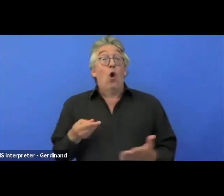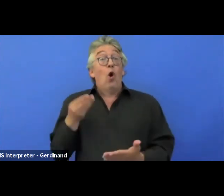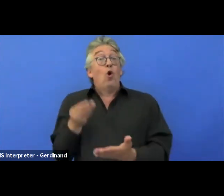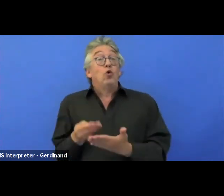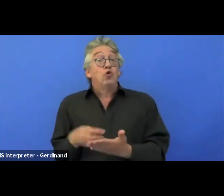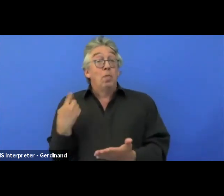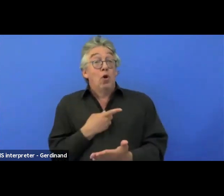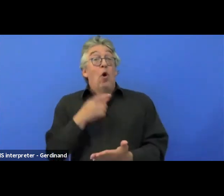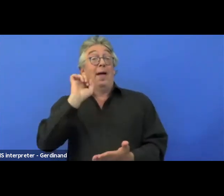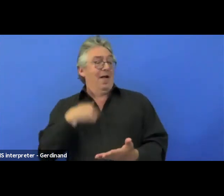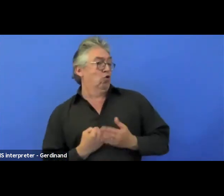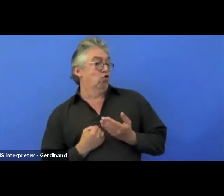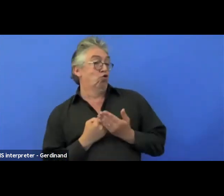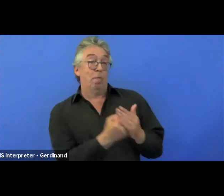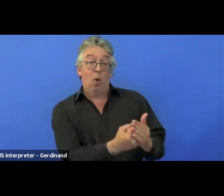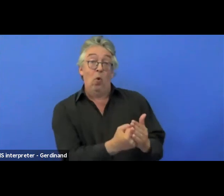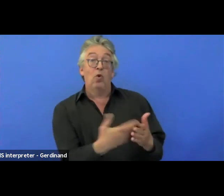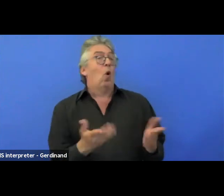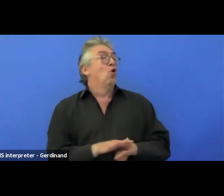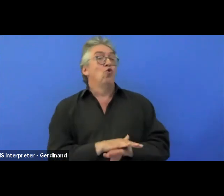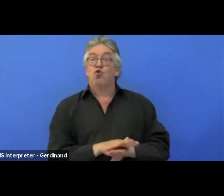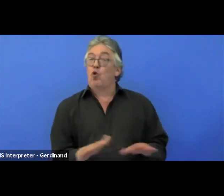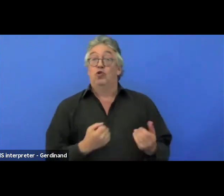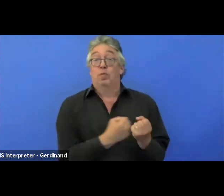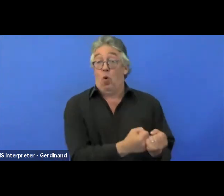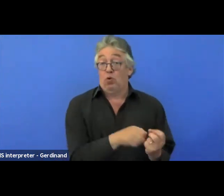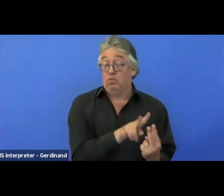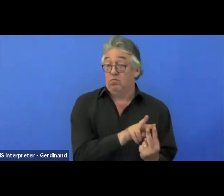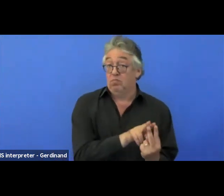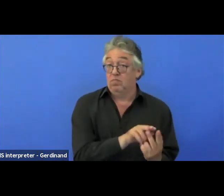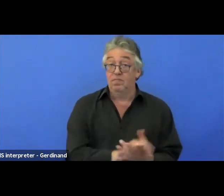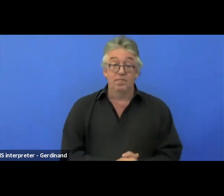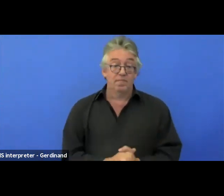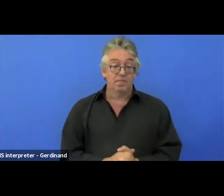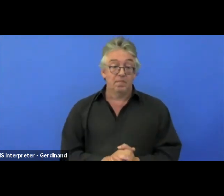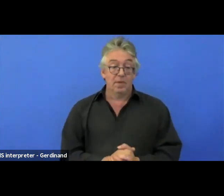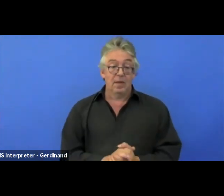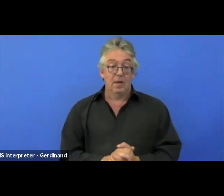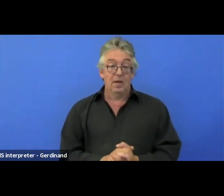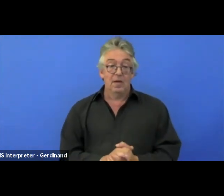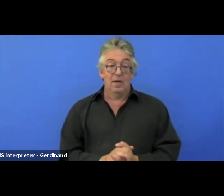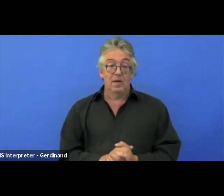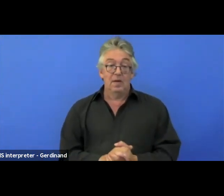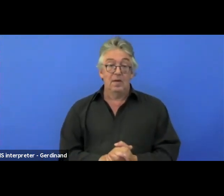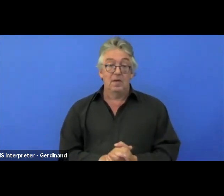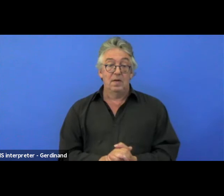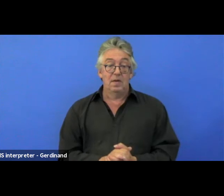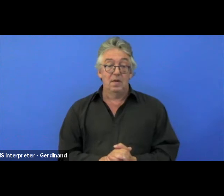Once accepted, what is important is the national work on the same topic it has to stop or be withdrawn.